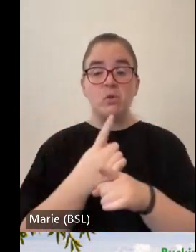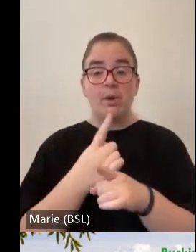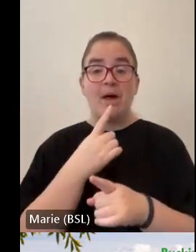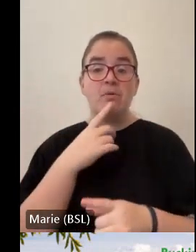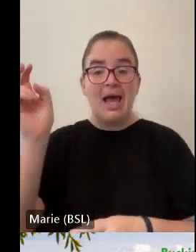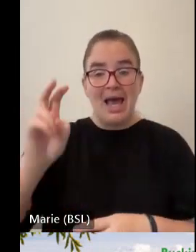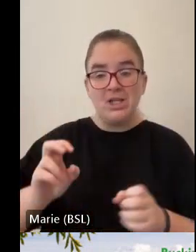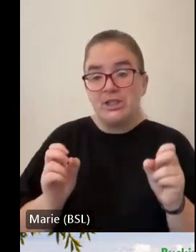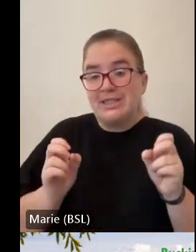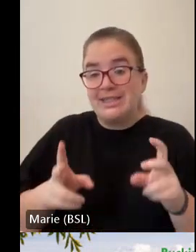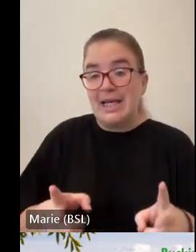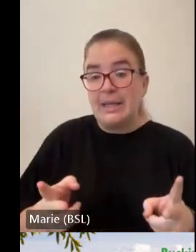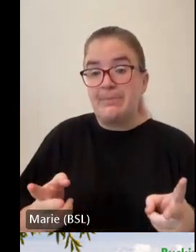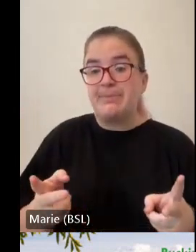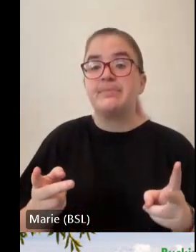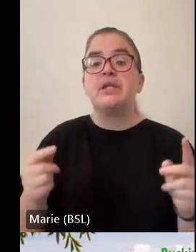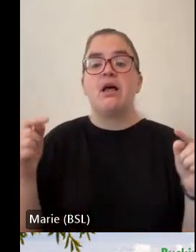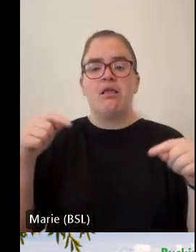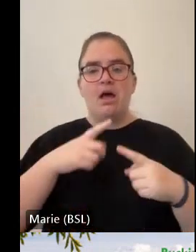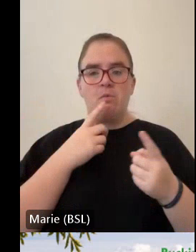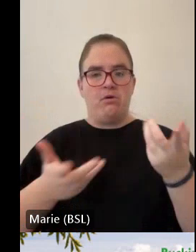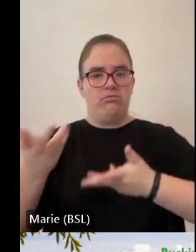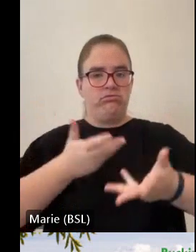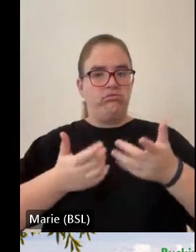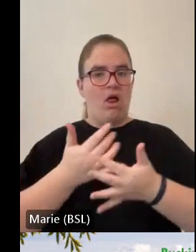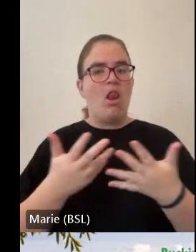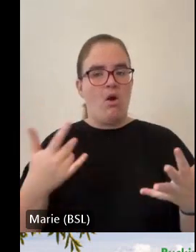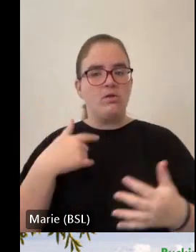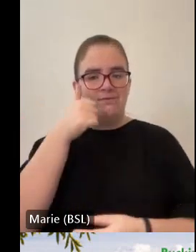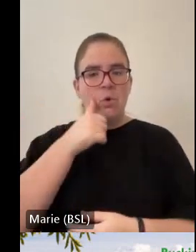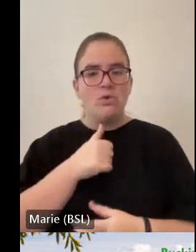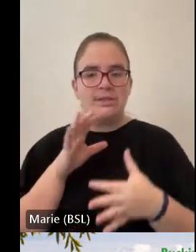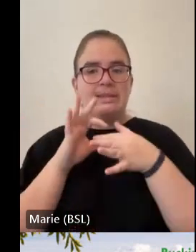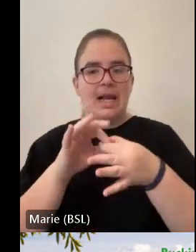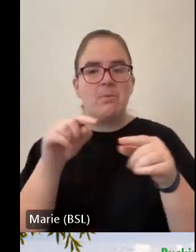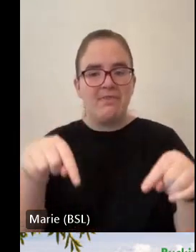schemes that brings all the fraudsters out of the woodwork there as well.